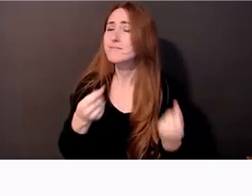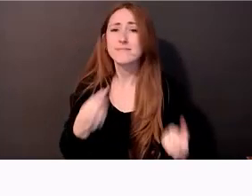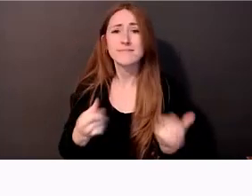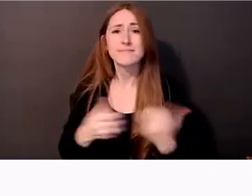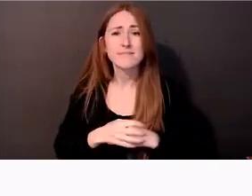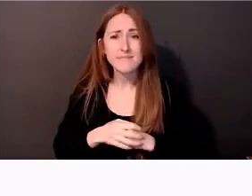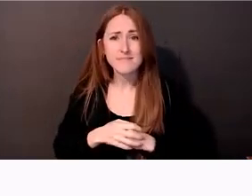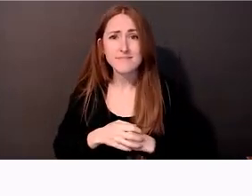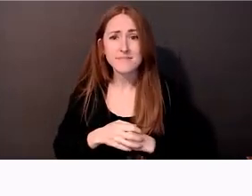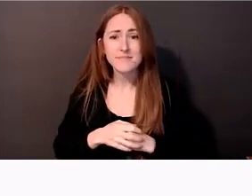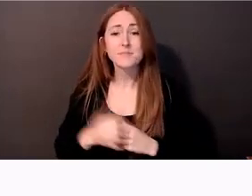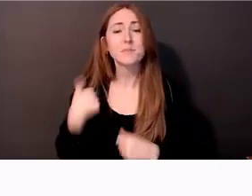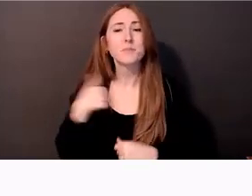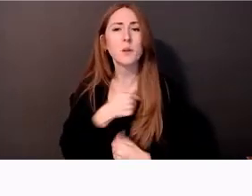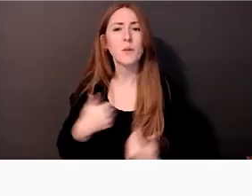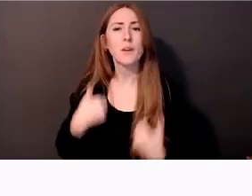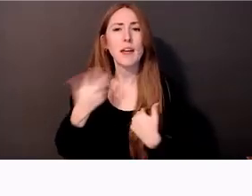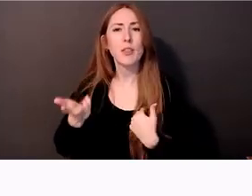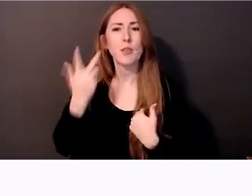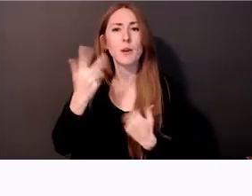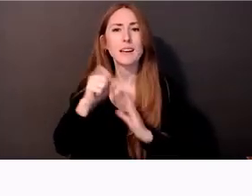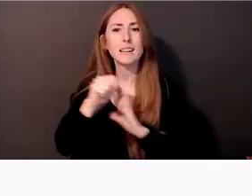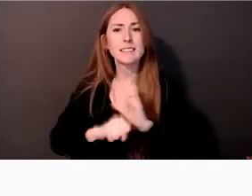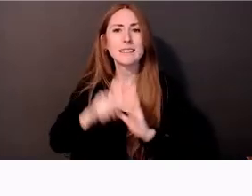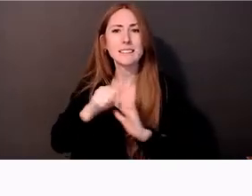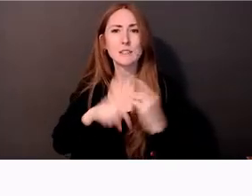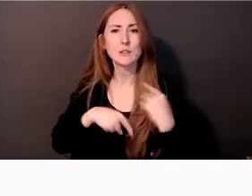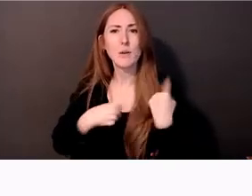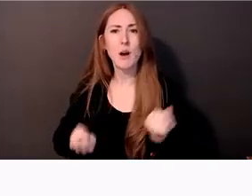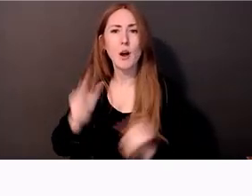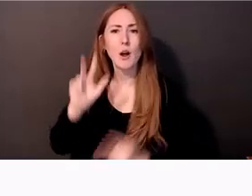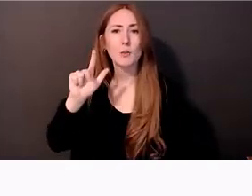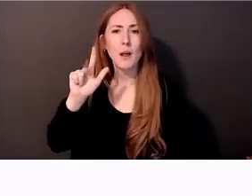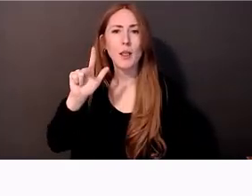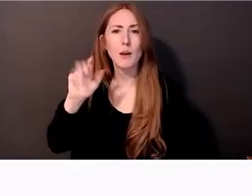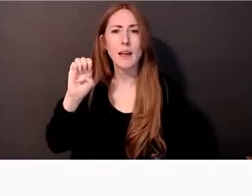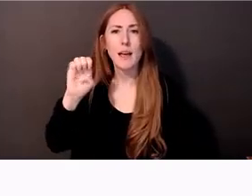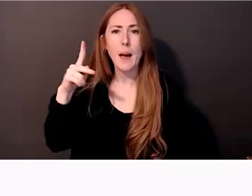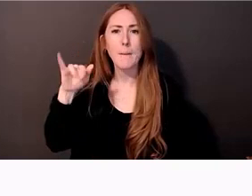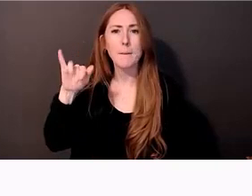We've had three seasons so far, 23 episodes. Well, our 23rd actually comes out tomorrow.